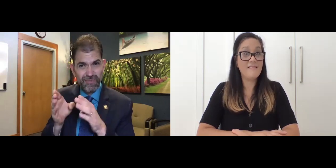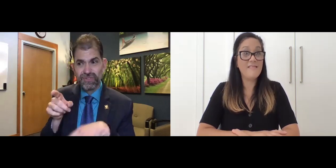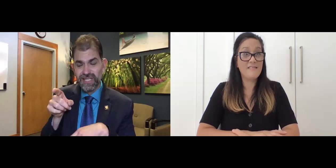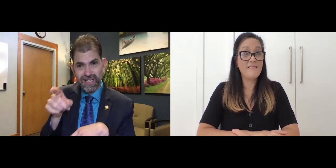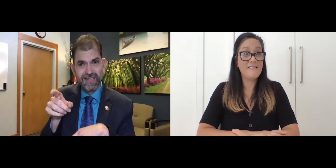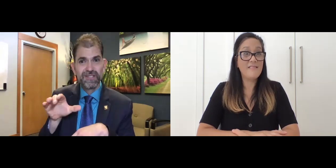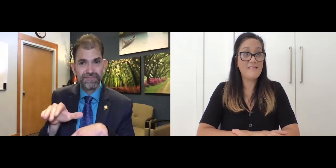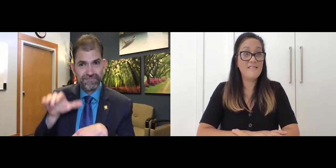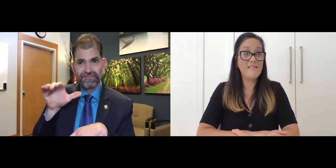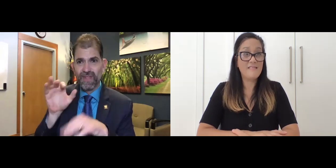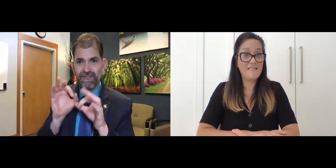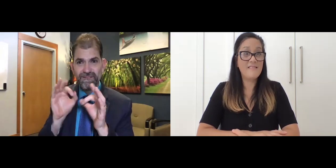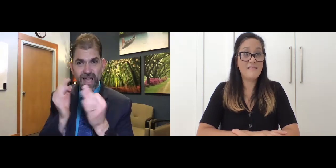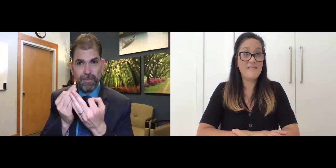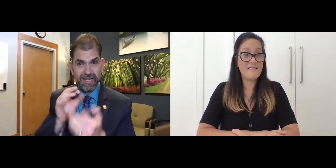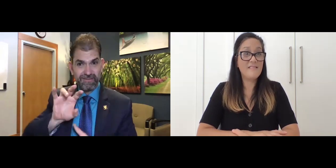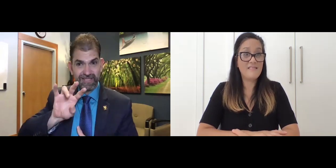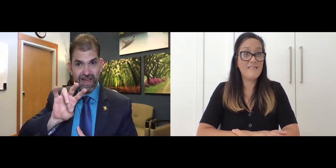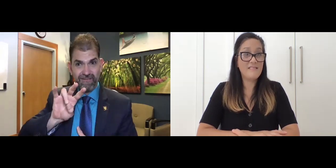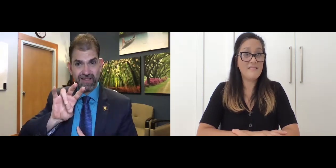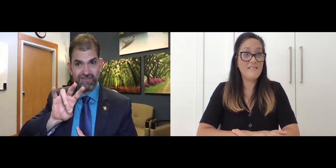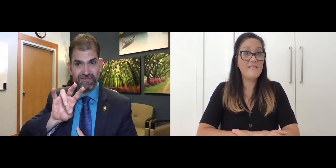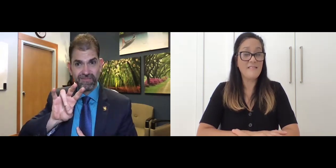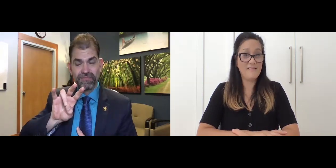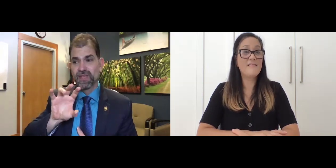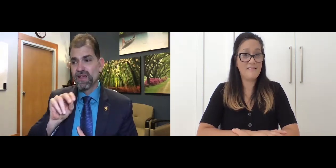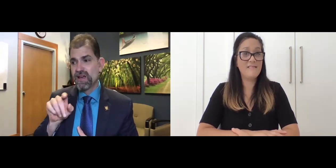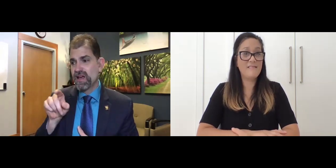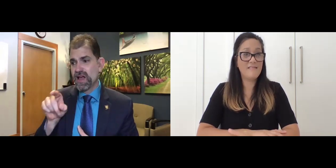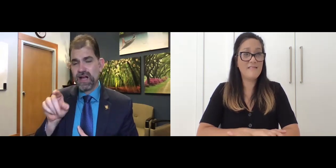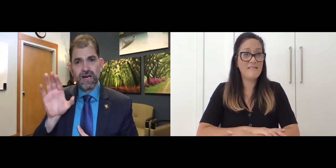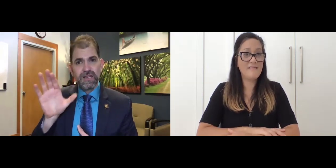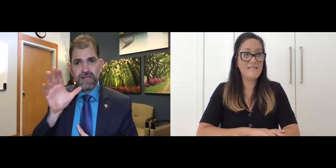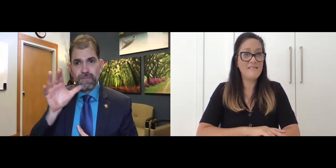didn't have that early exposure in their families, like I met one client